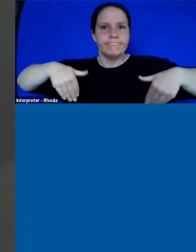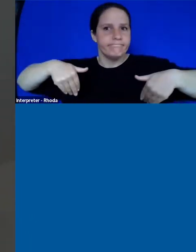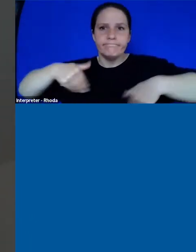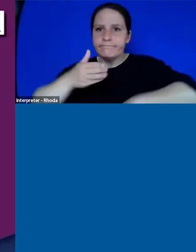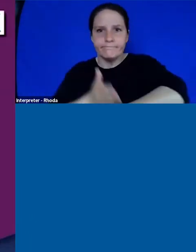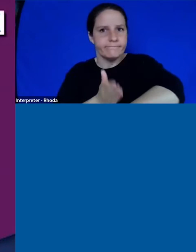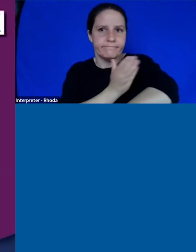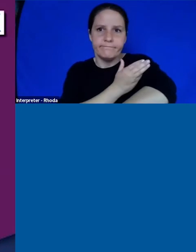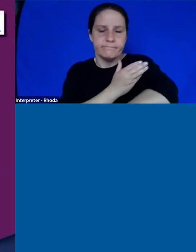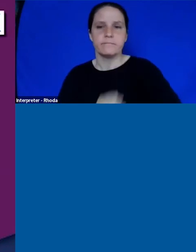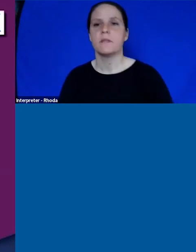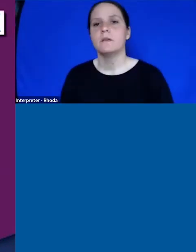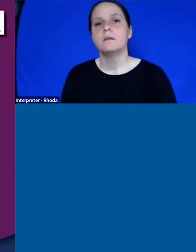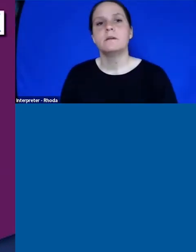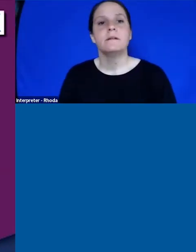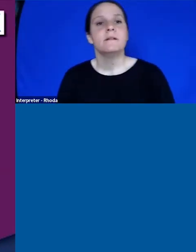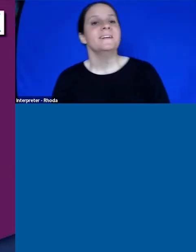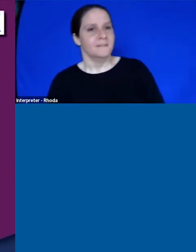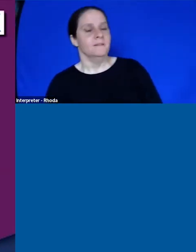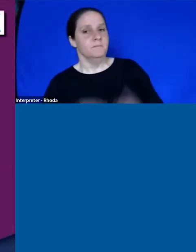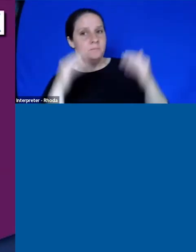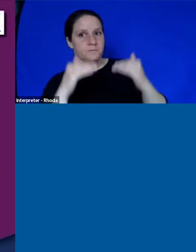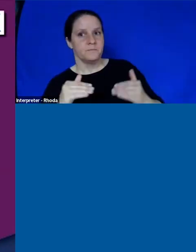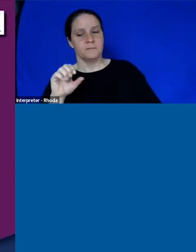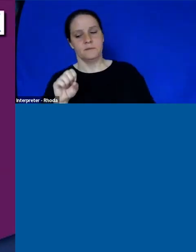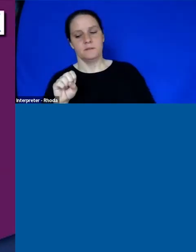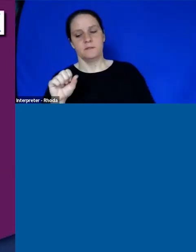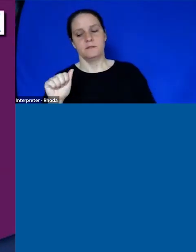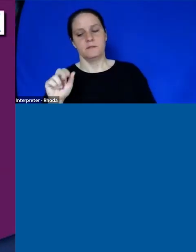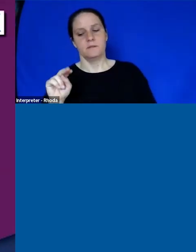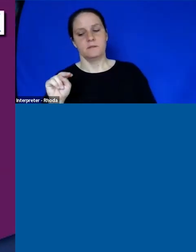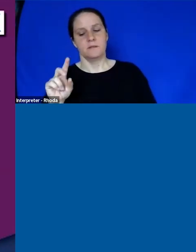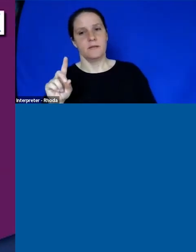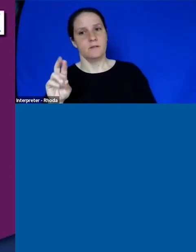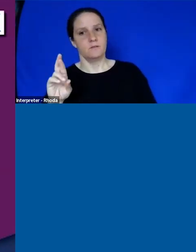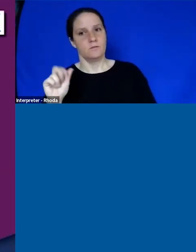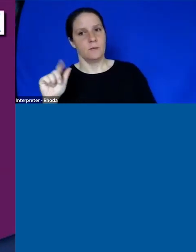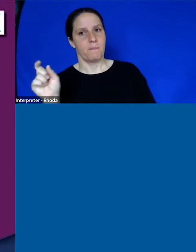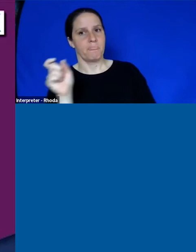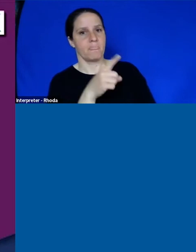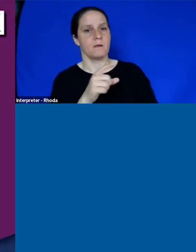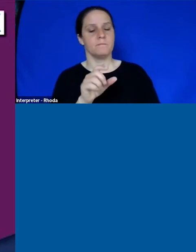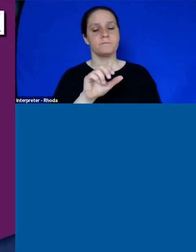Next we have a question from Sandra. How does Alexa or Siri work for you?